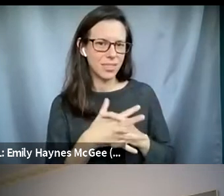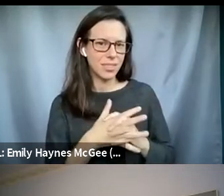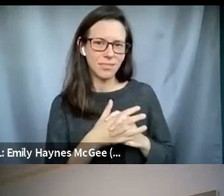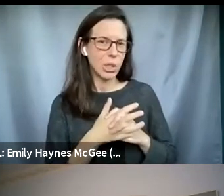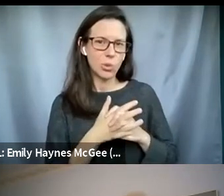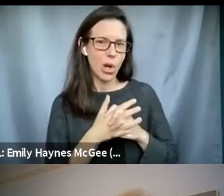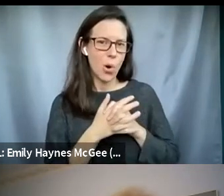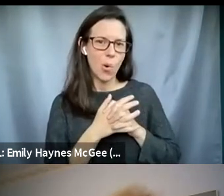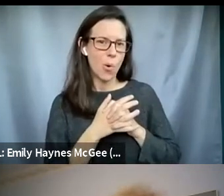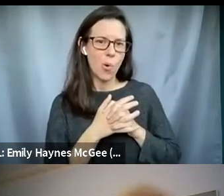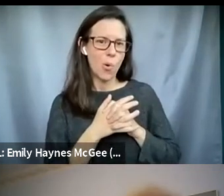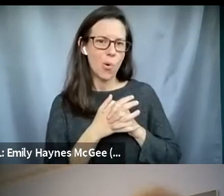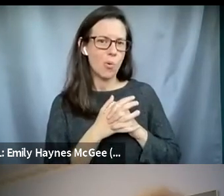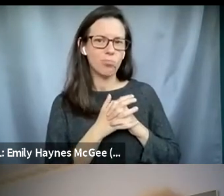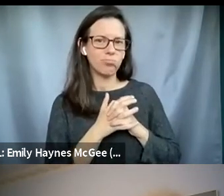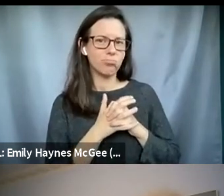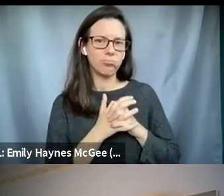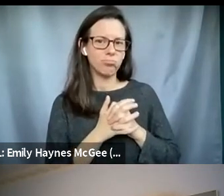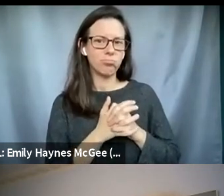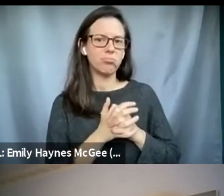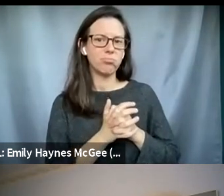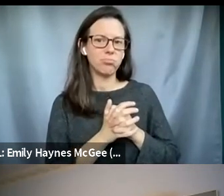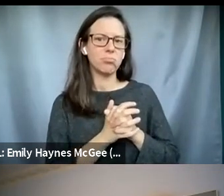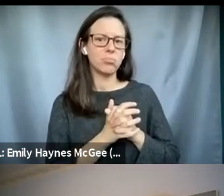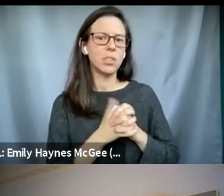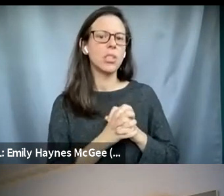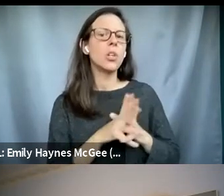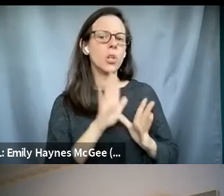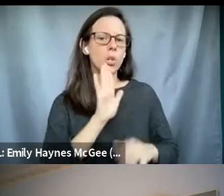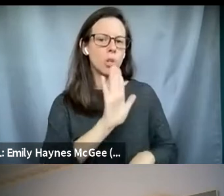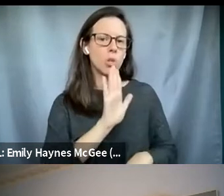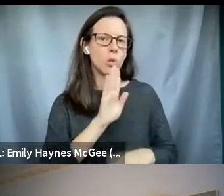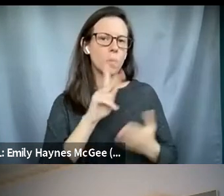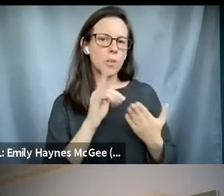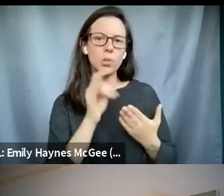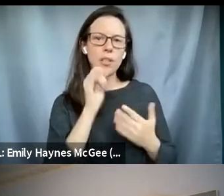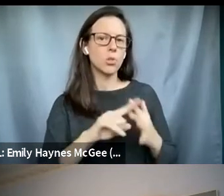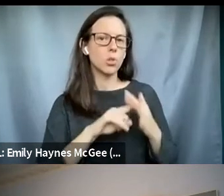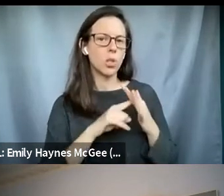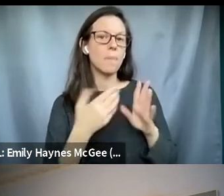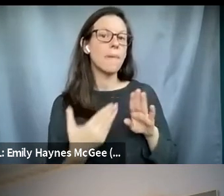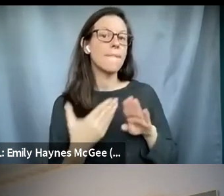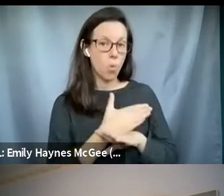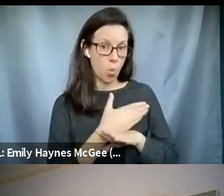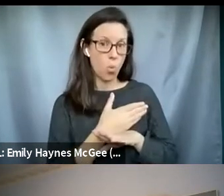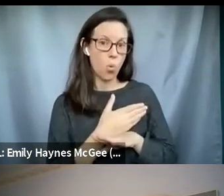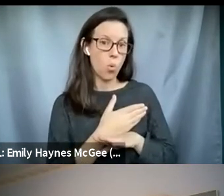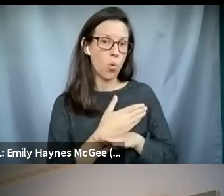I'm going to say that you project should not start before the date that notifications go